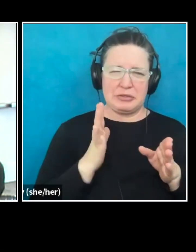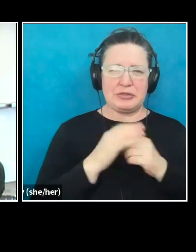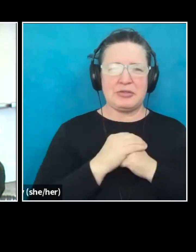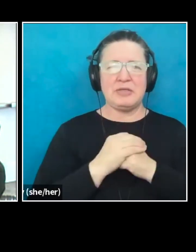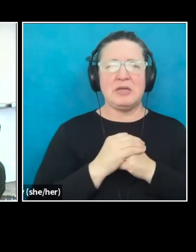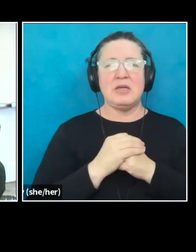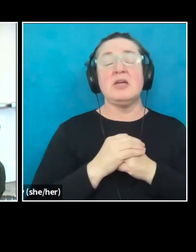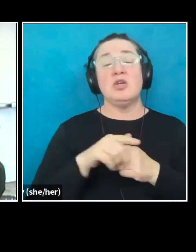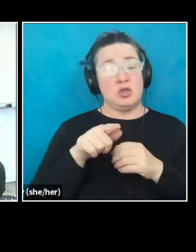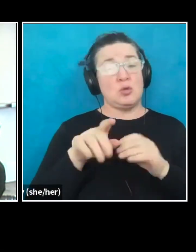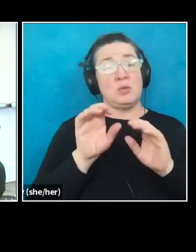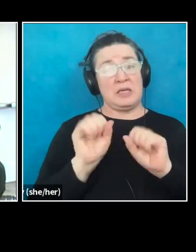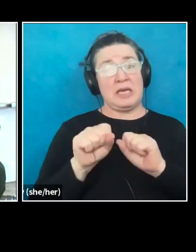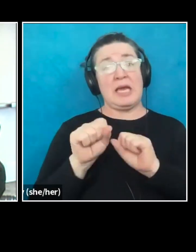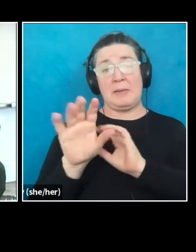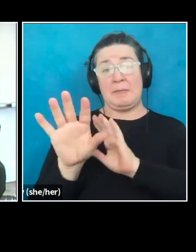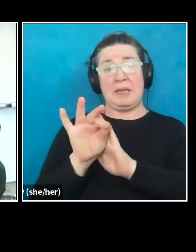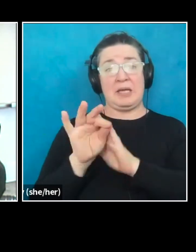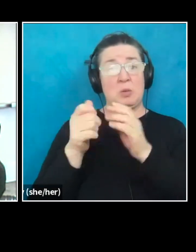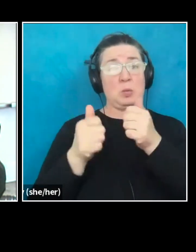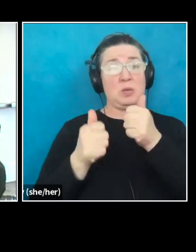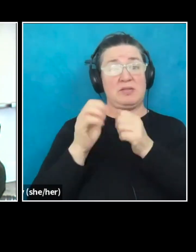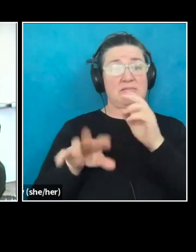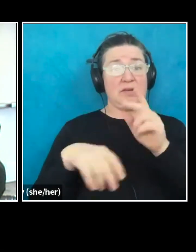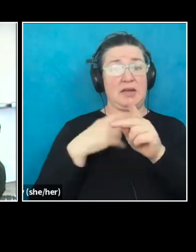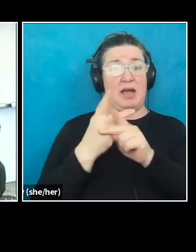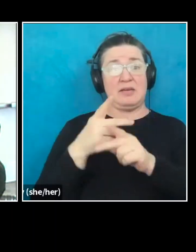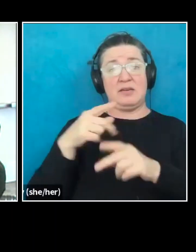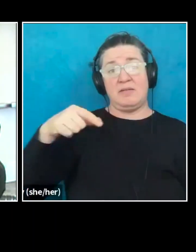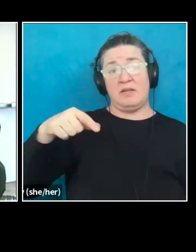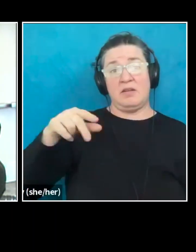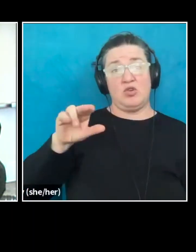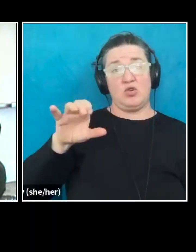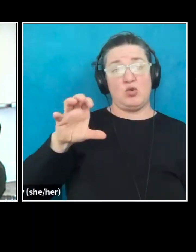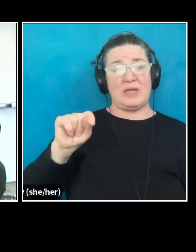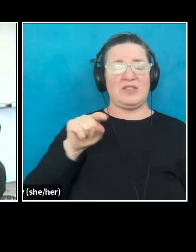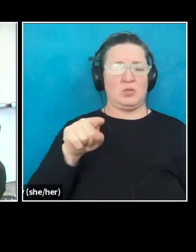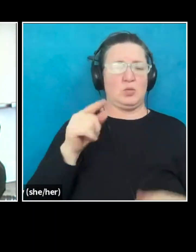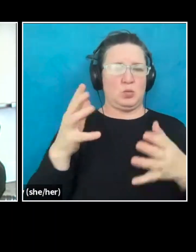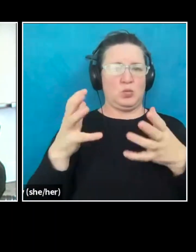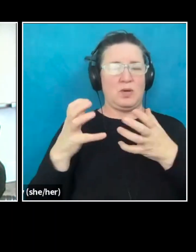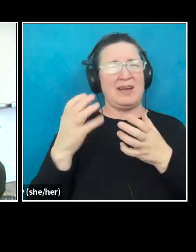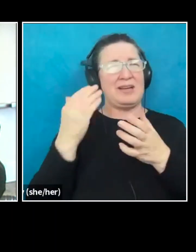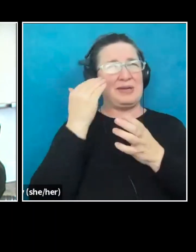types of quests you want. So, especially in a very dense area, there's a million pins, right? You can